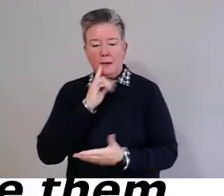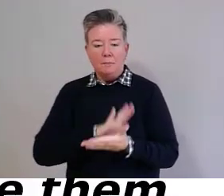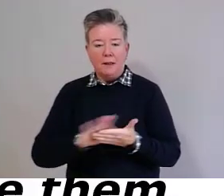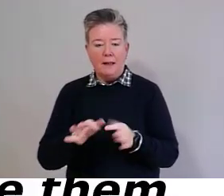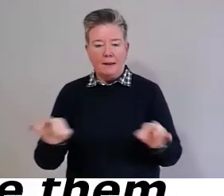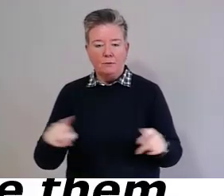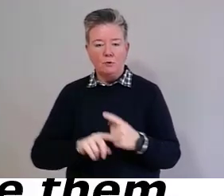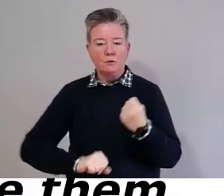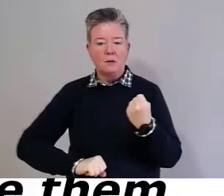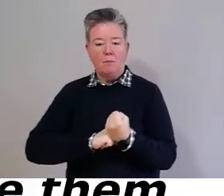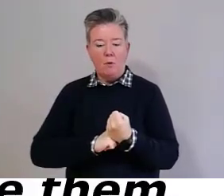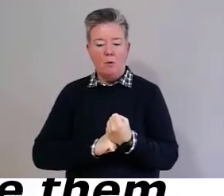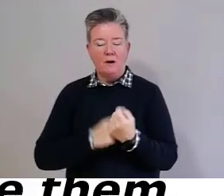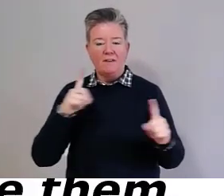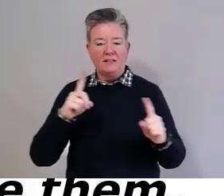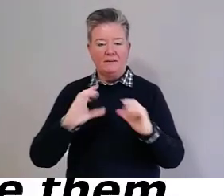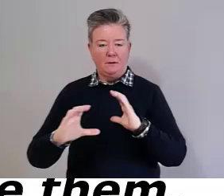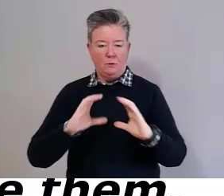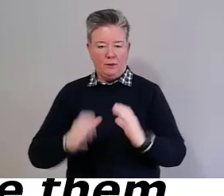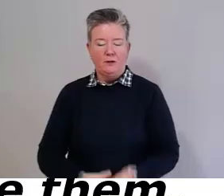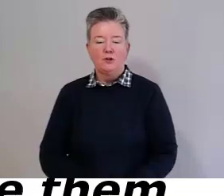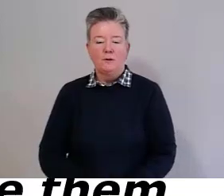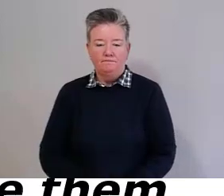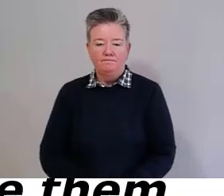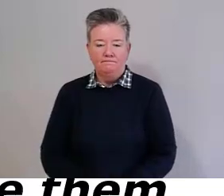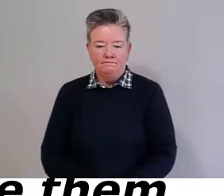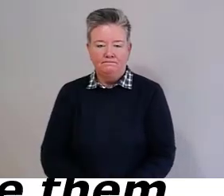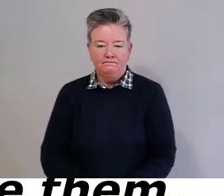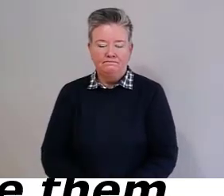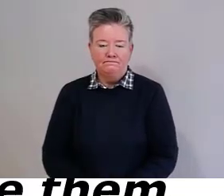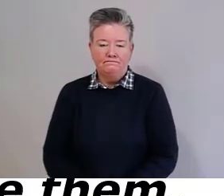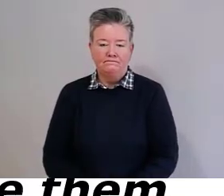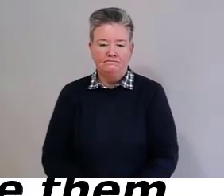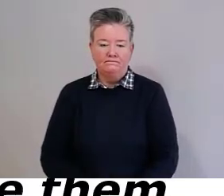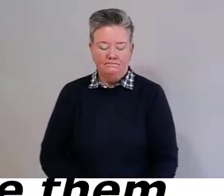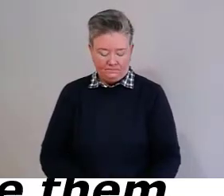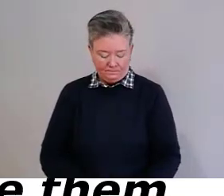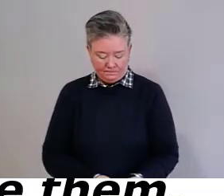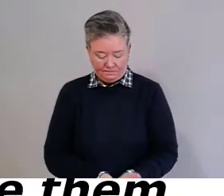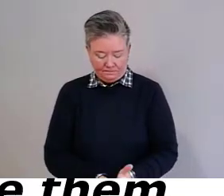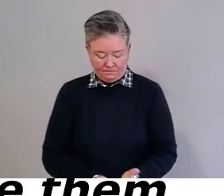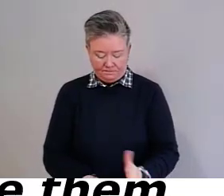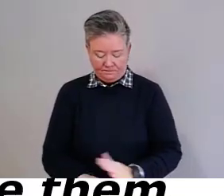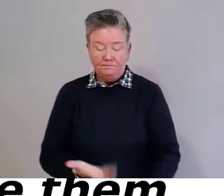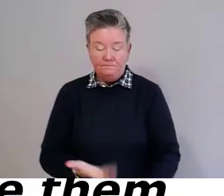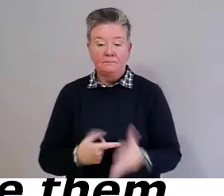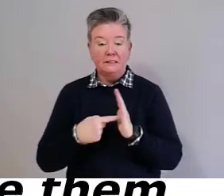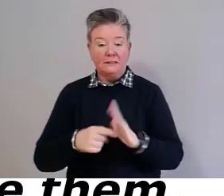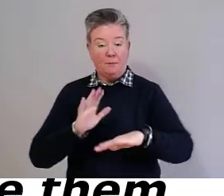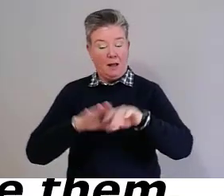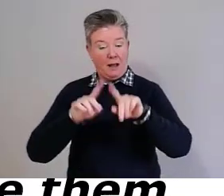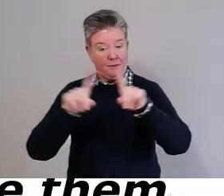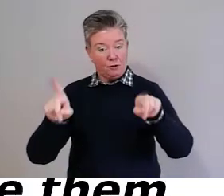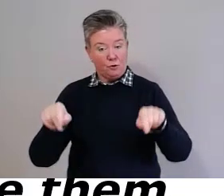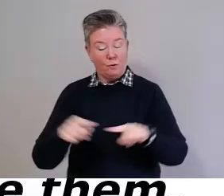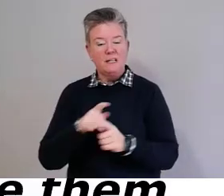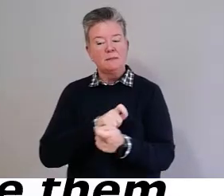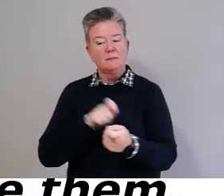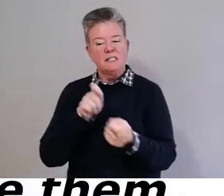to support effective communication. The example on the screen specifically highlights